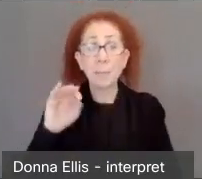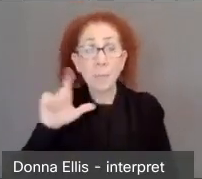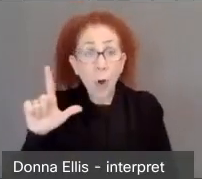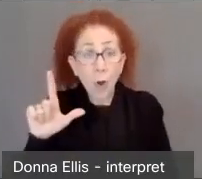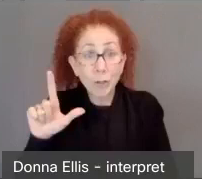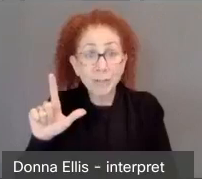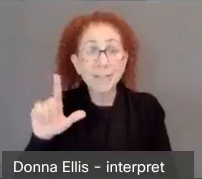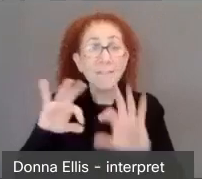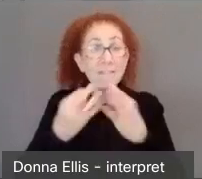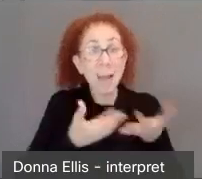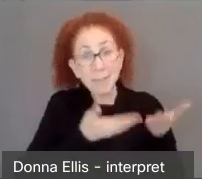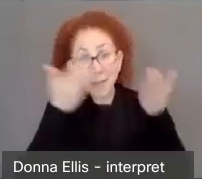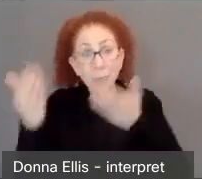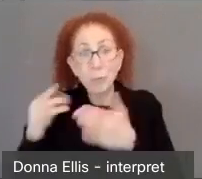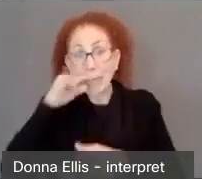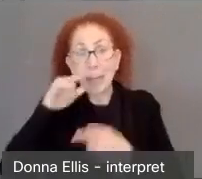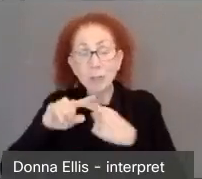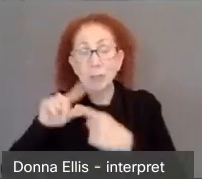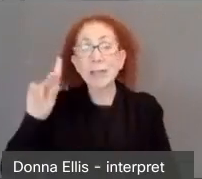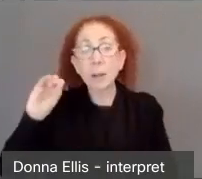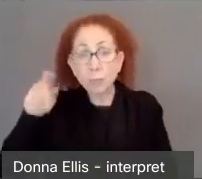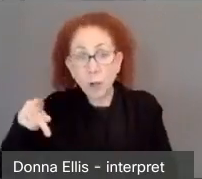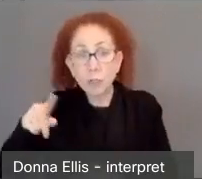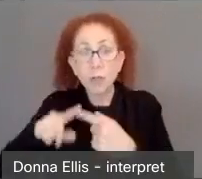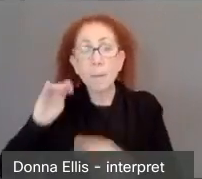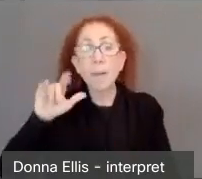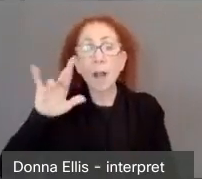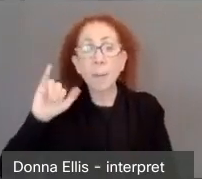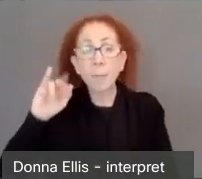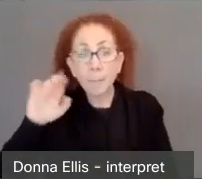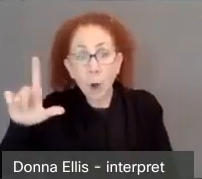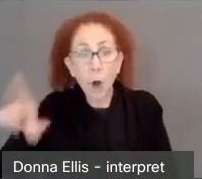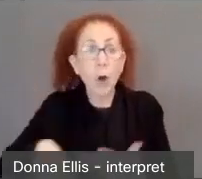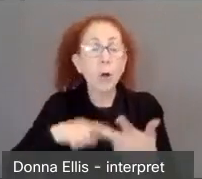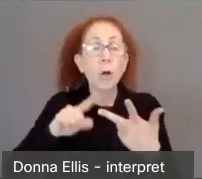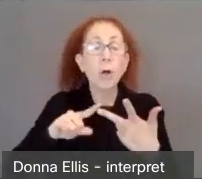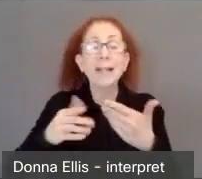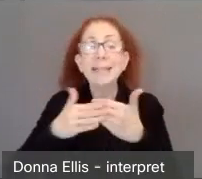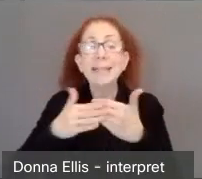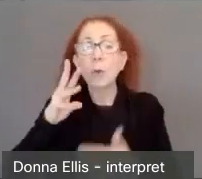their kids to, King of Prussia, Montgomery Mall, and right next to the Willow Grove Mall, as well